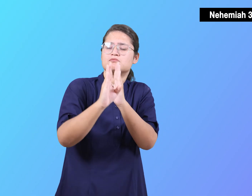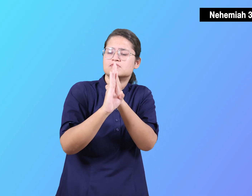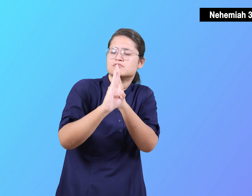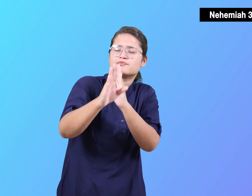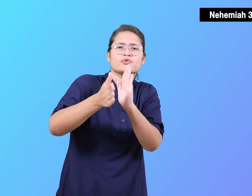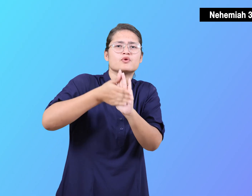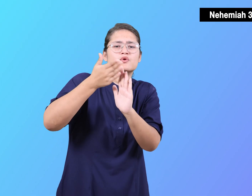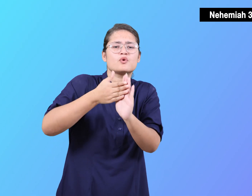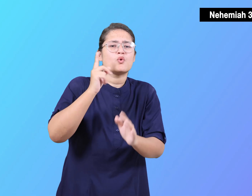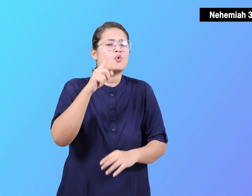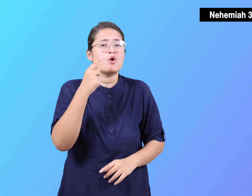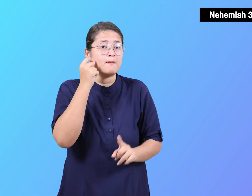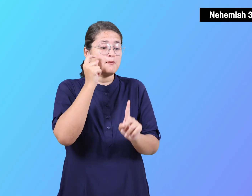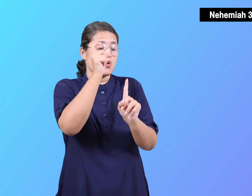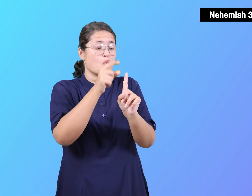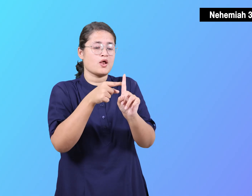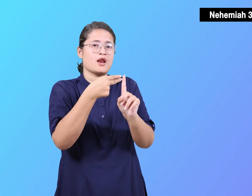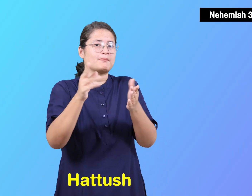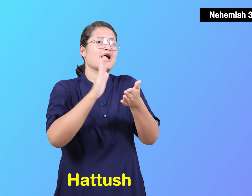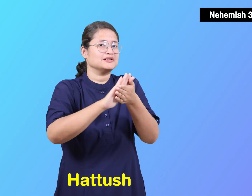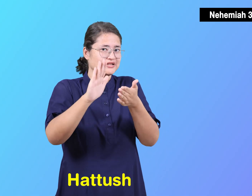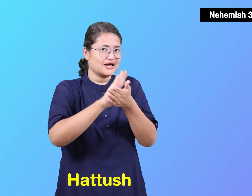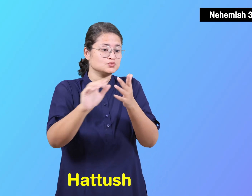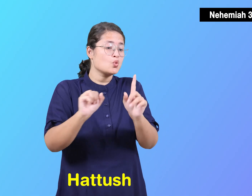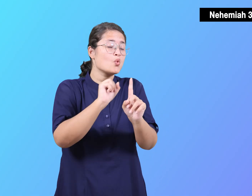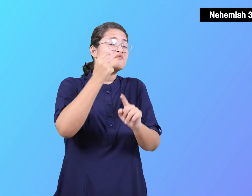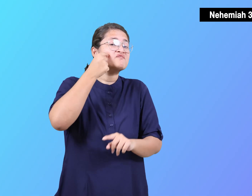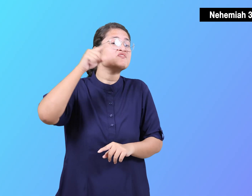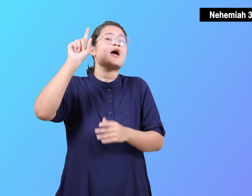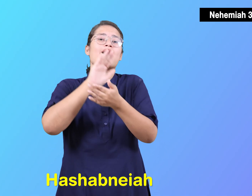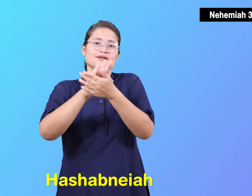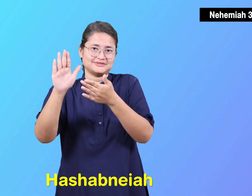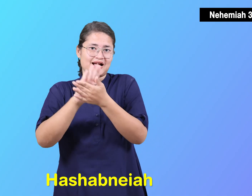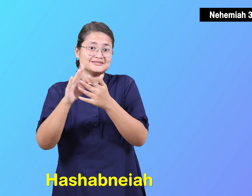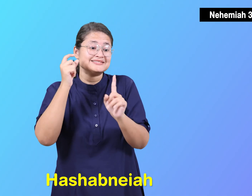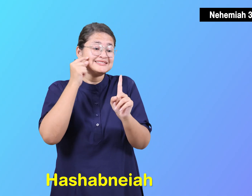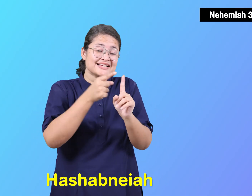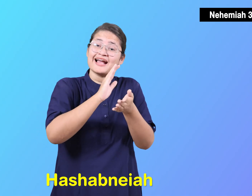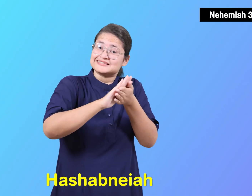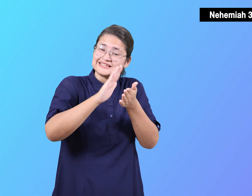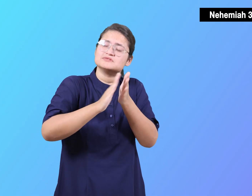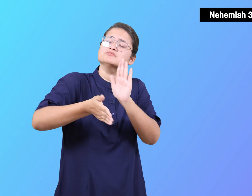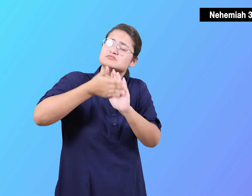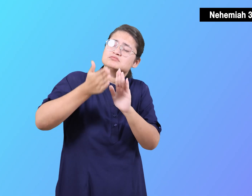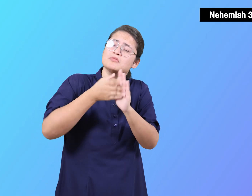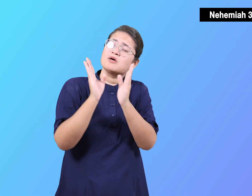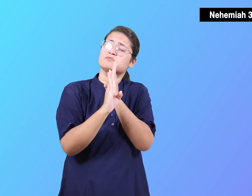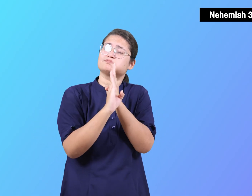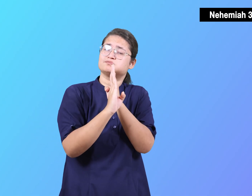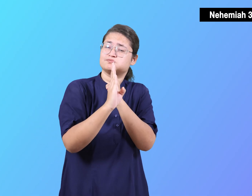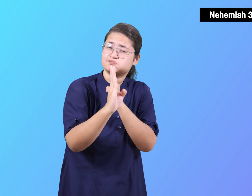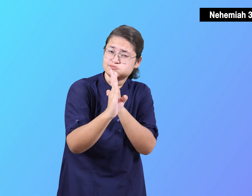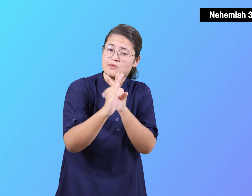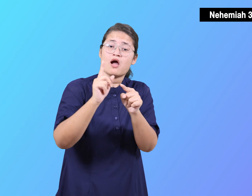Hattush son of Hashabneiah repaired the next section.